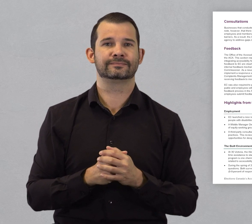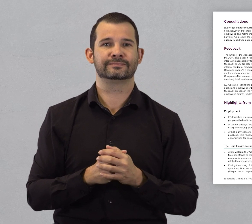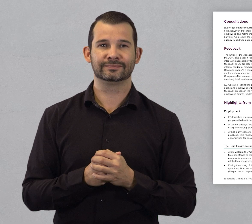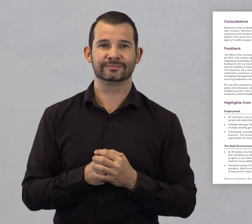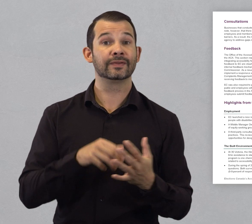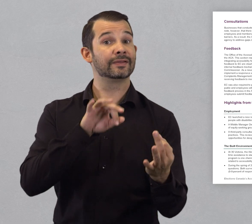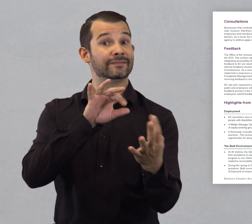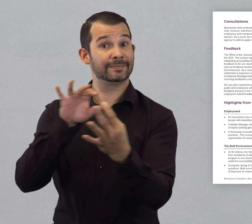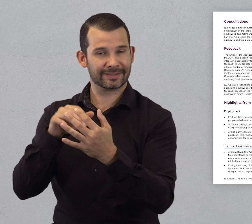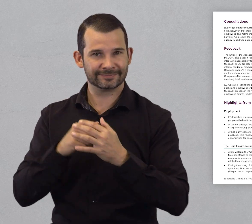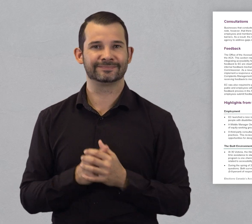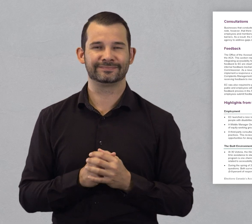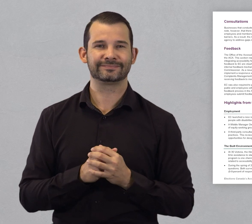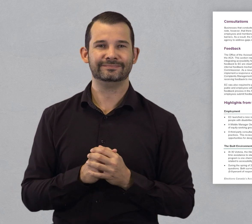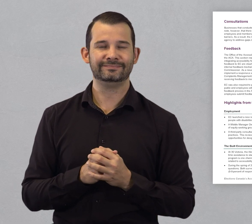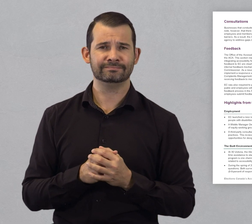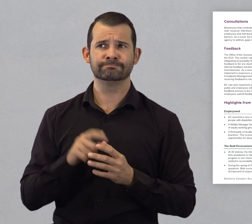Feedback The Office of